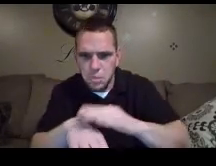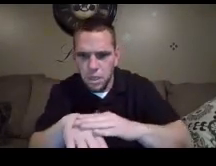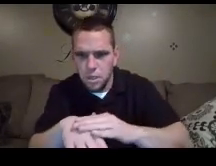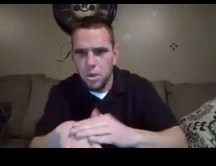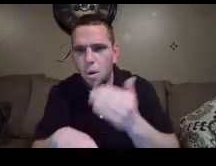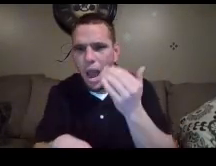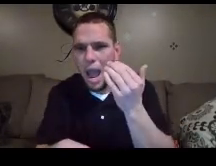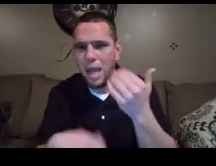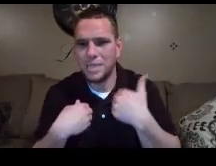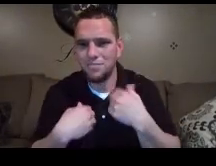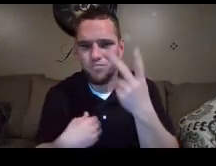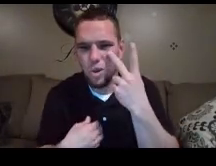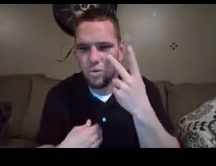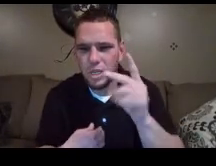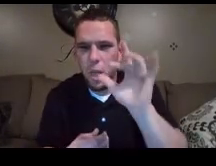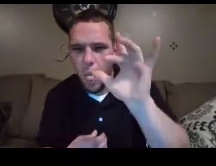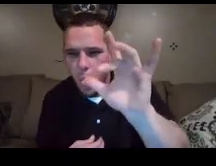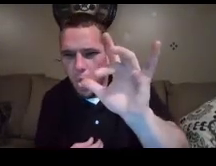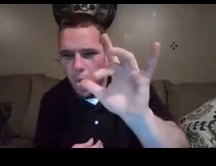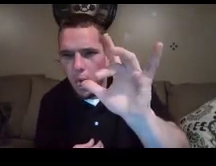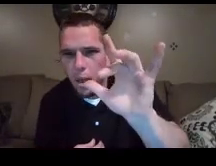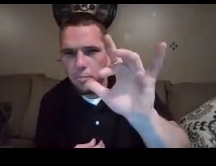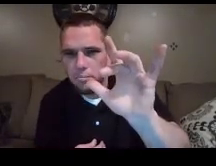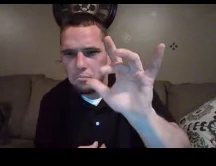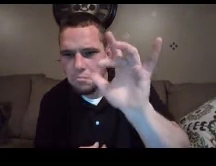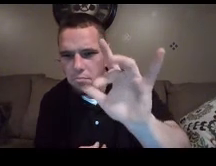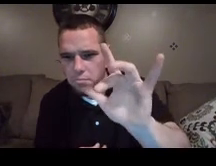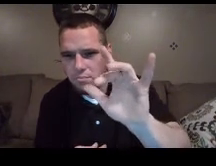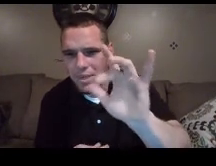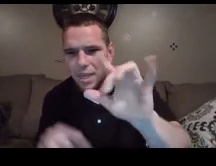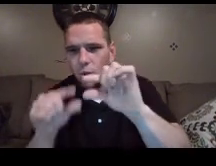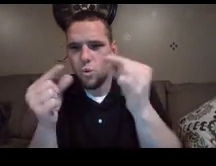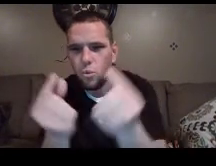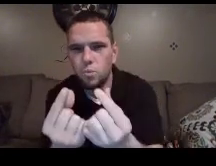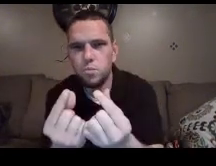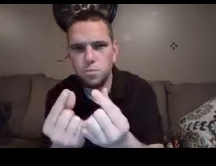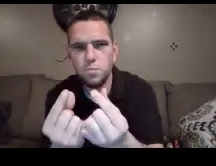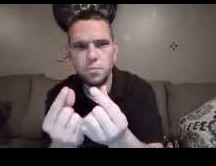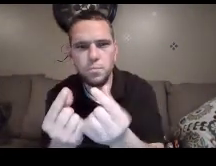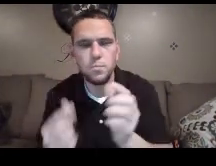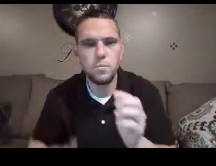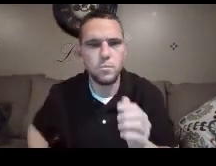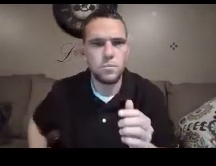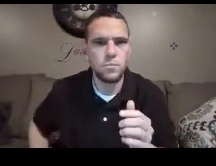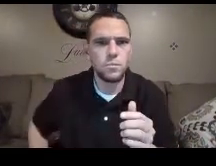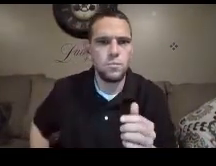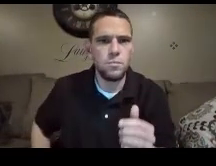I'm going to click on that and go to group. And now they are grouped together.